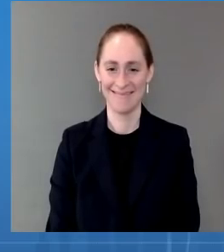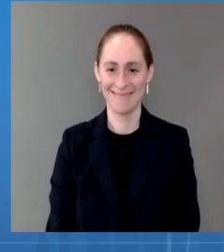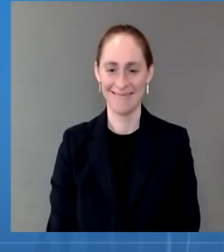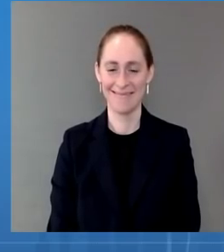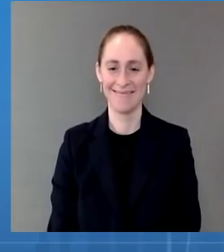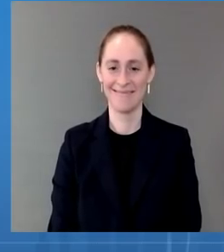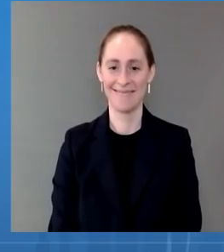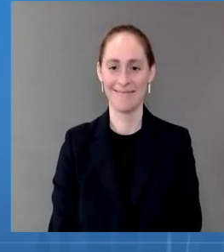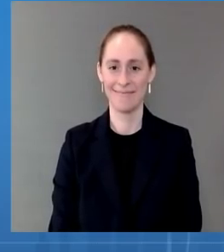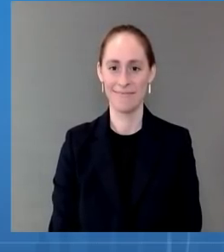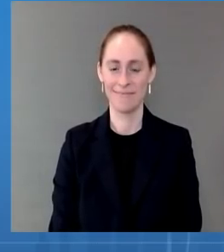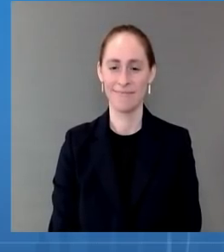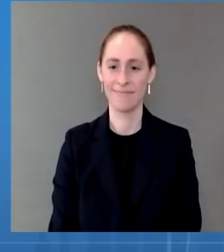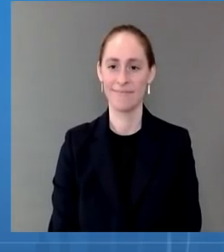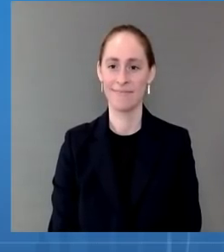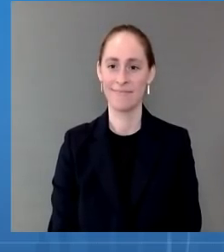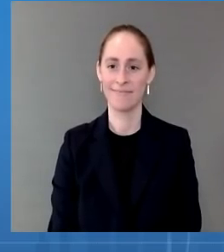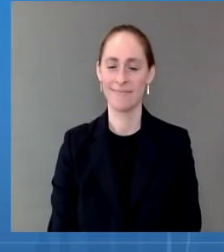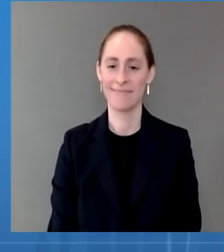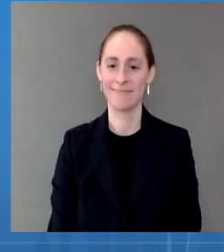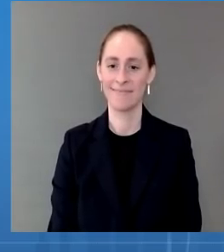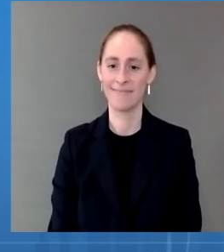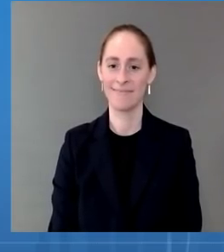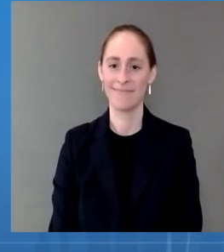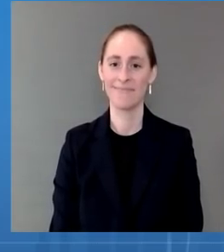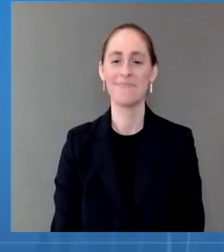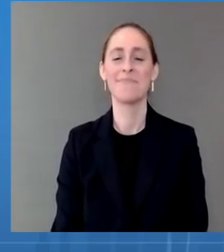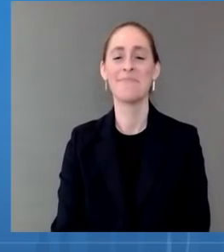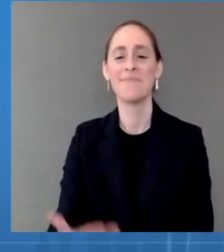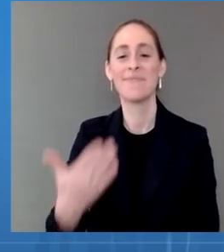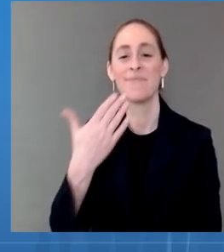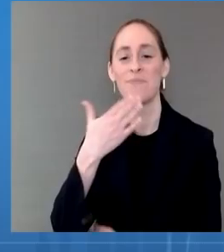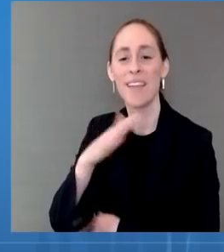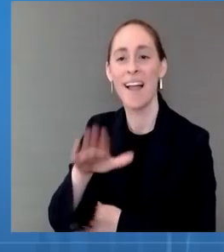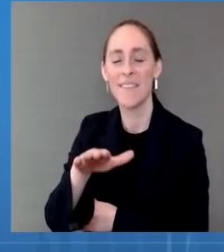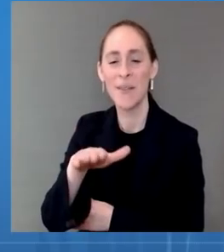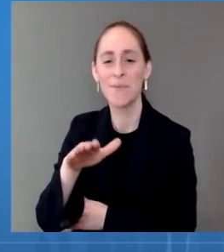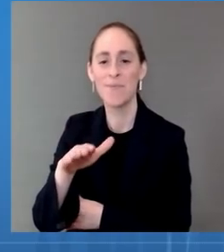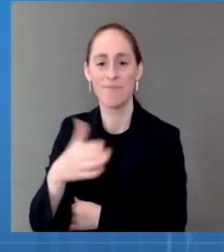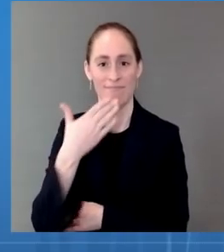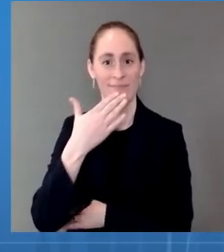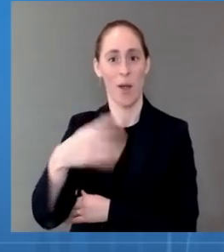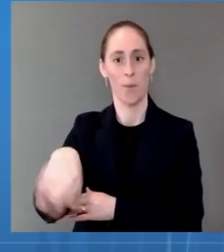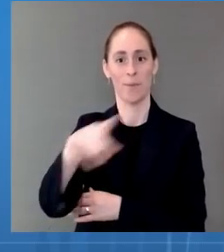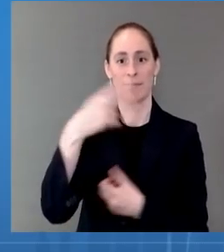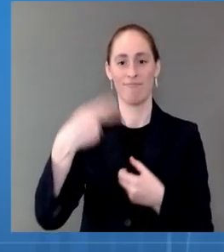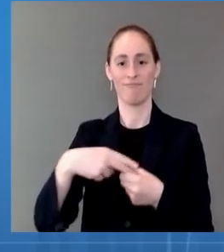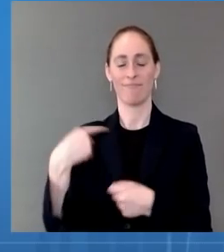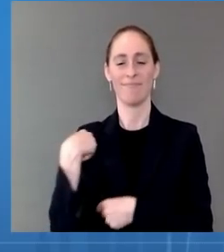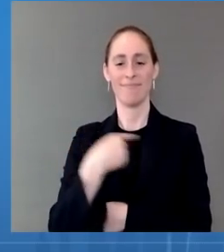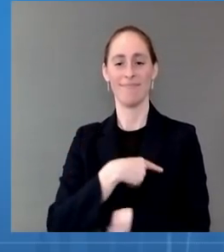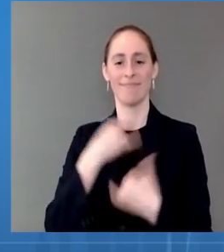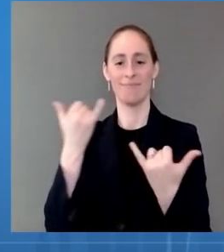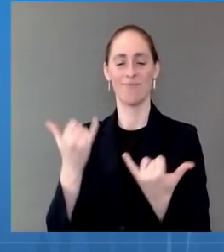Mr. Zients: Good afternoon, and thanks for joining us today. We'll start with an update from Dr. Walensky on the state of the pandemic and the Omicron variant,